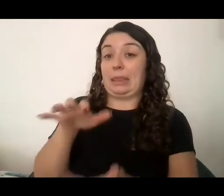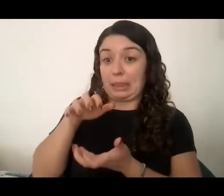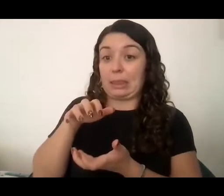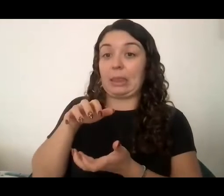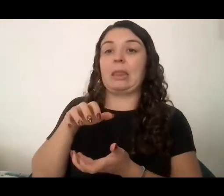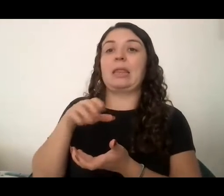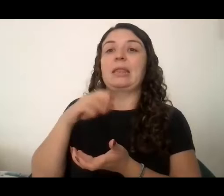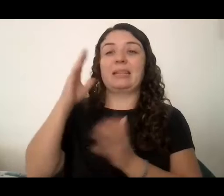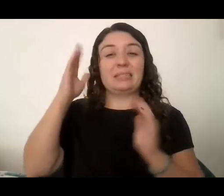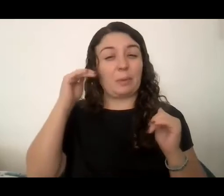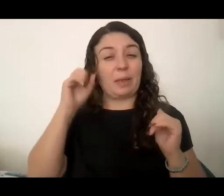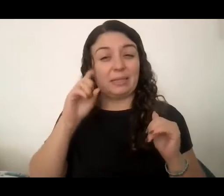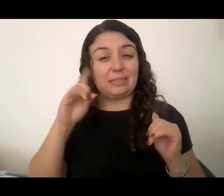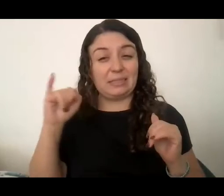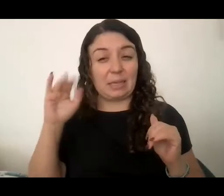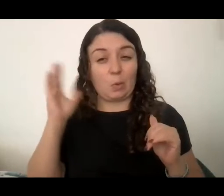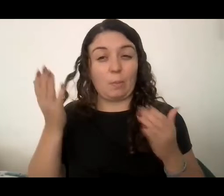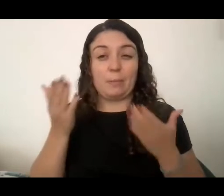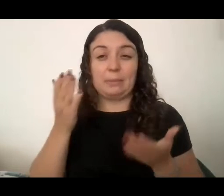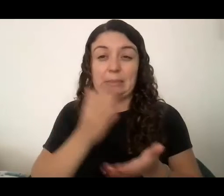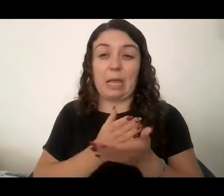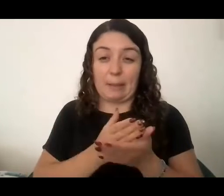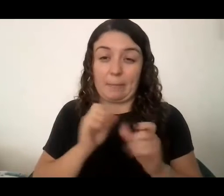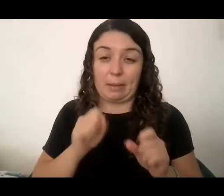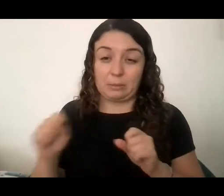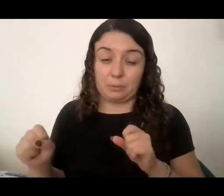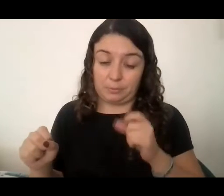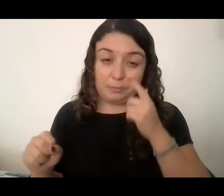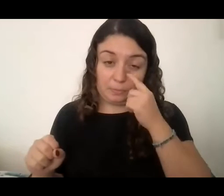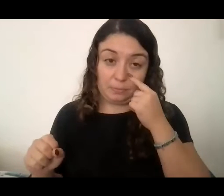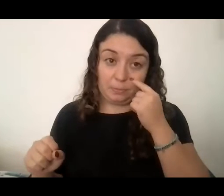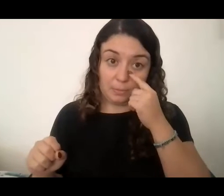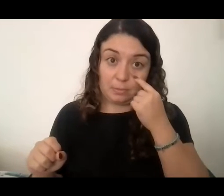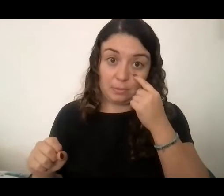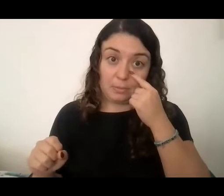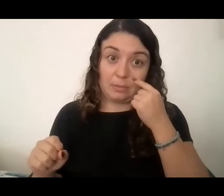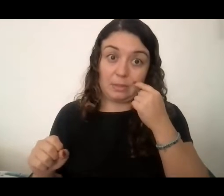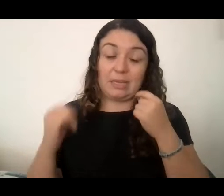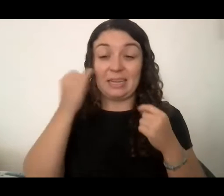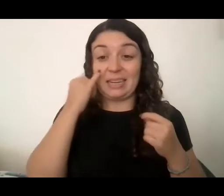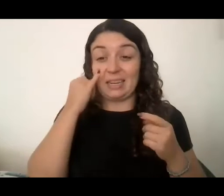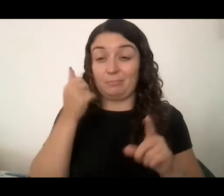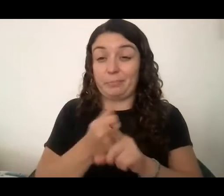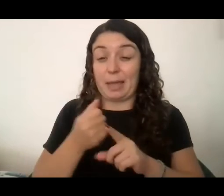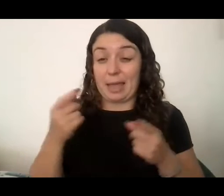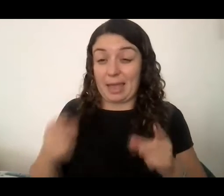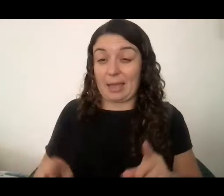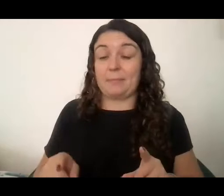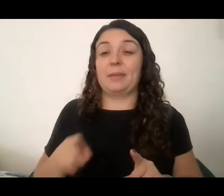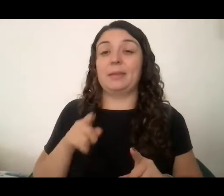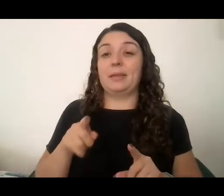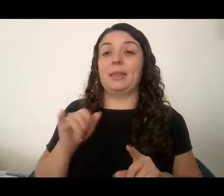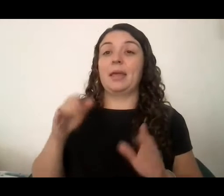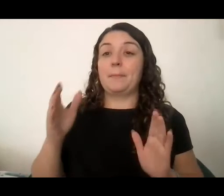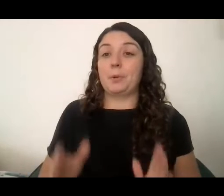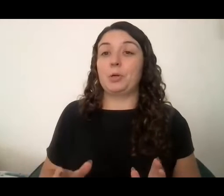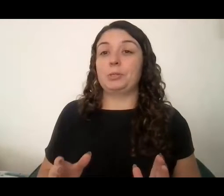their SSDI should be stopped. And if that happens, then a person, they might need to advocate with